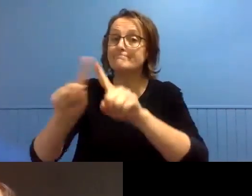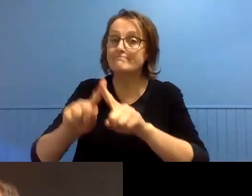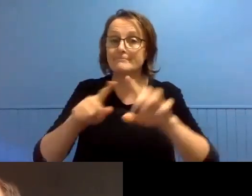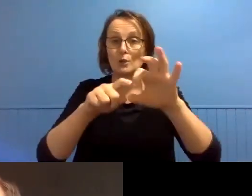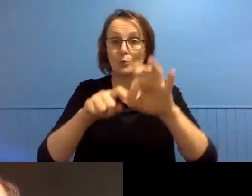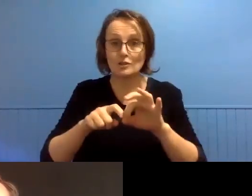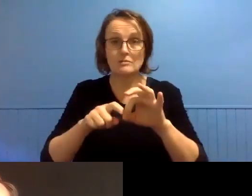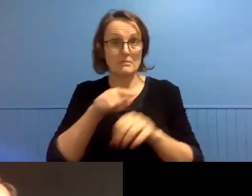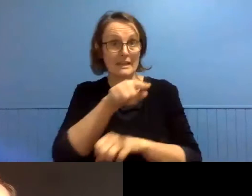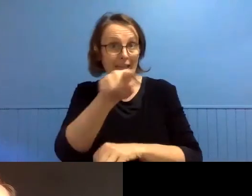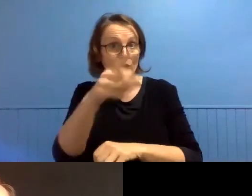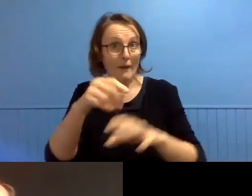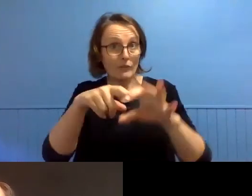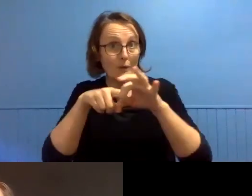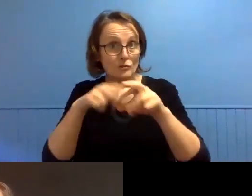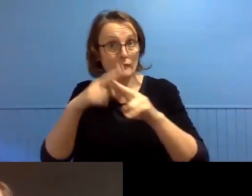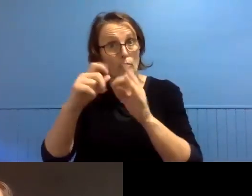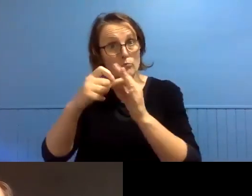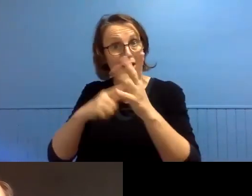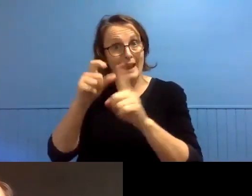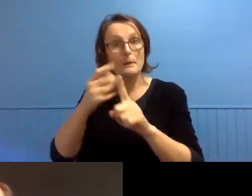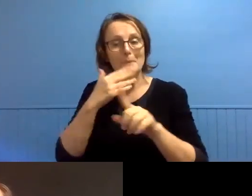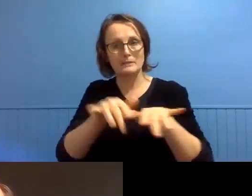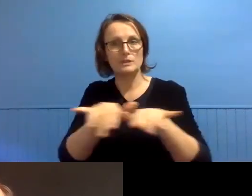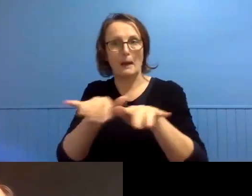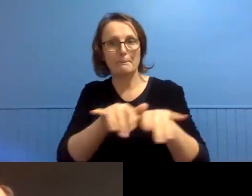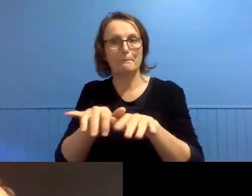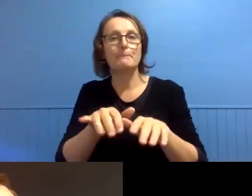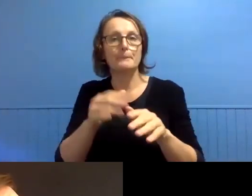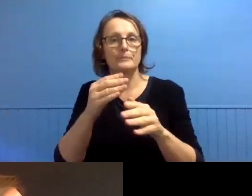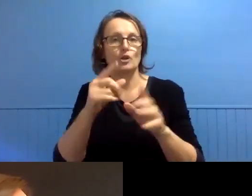have a question for Brad, feel free to pop it into the Q&A section. So